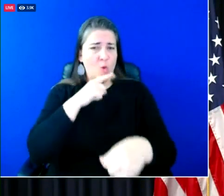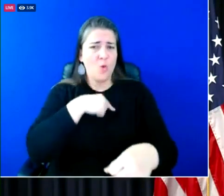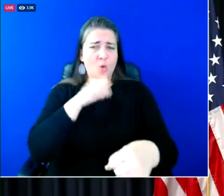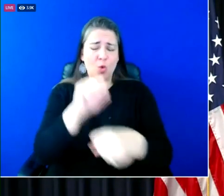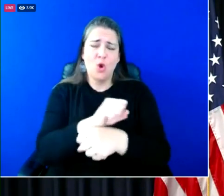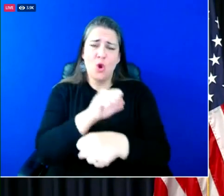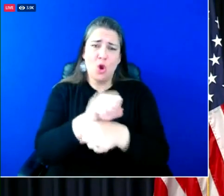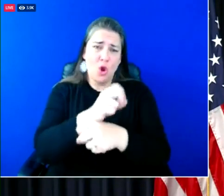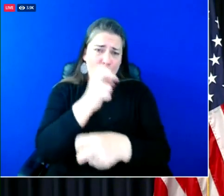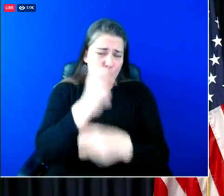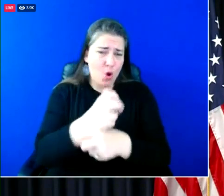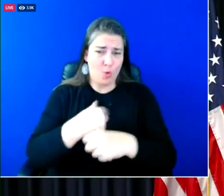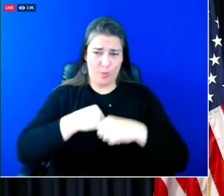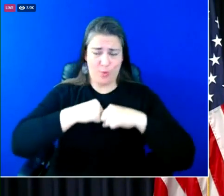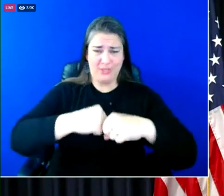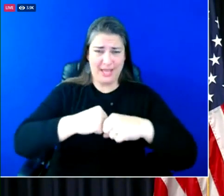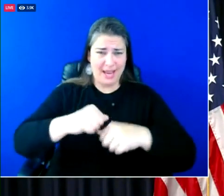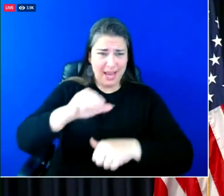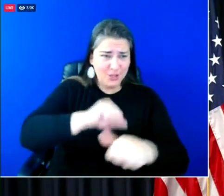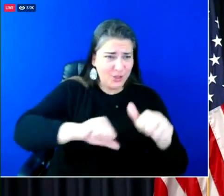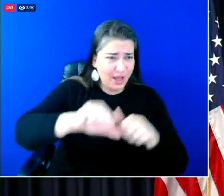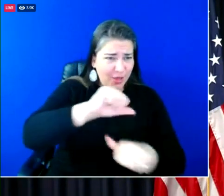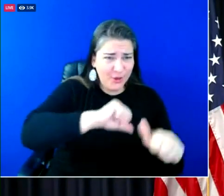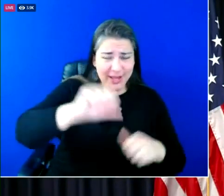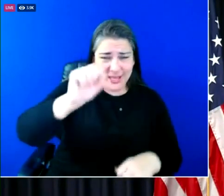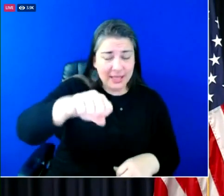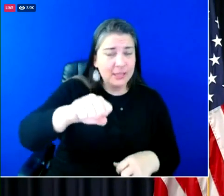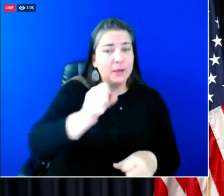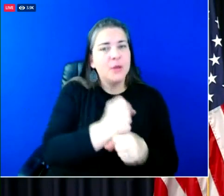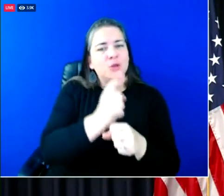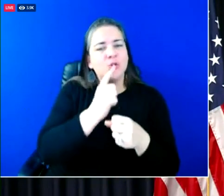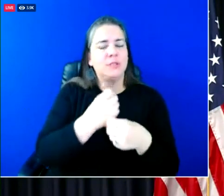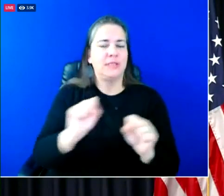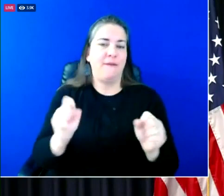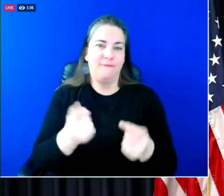we just need to make sure that we're all safe during this. I'd like to say I